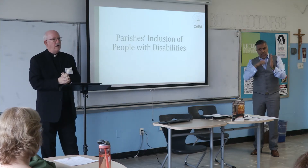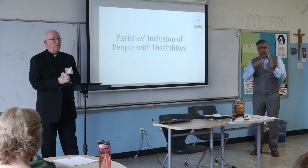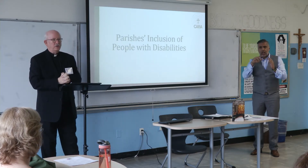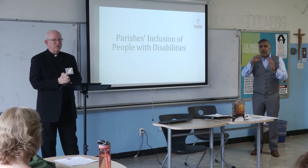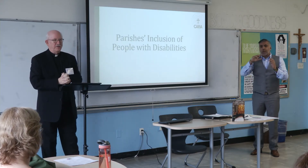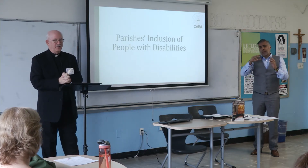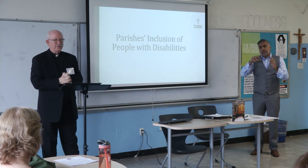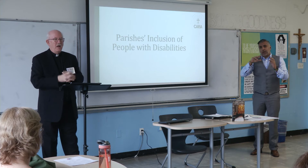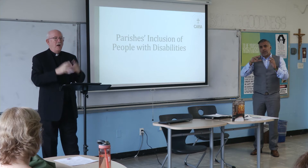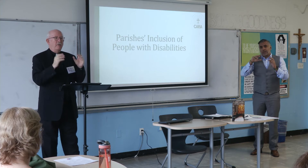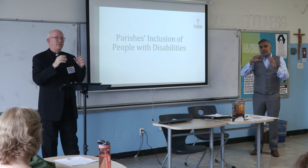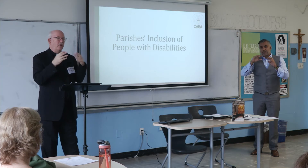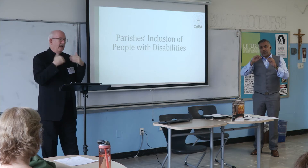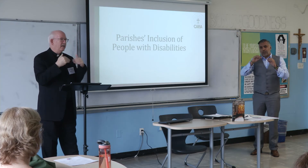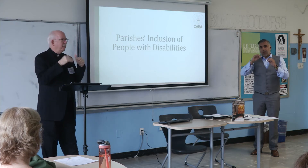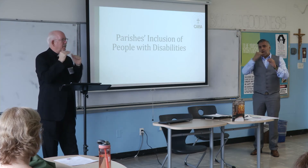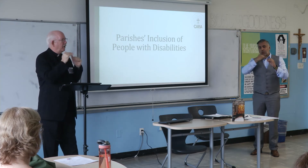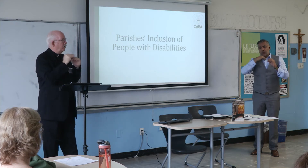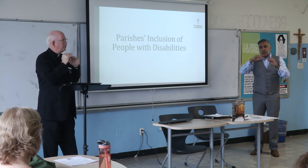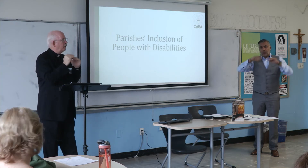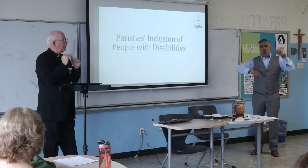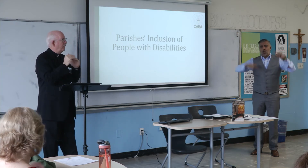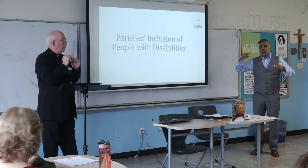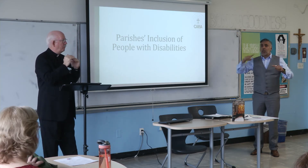margins of error, but the academic standard is generally about 4%,